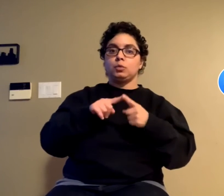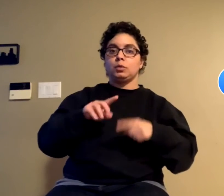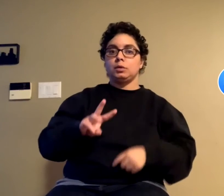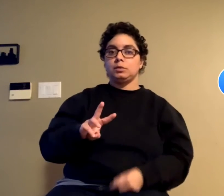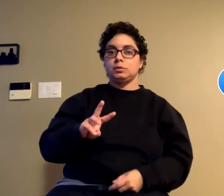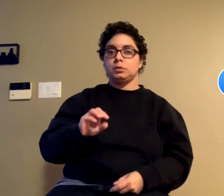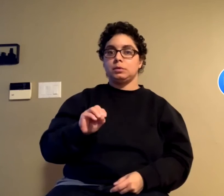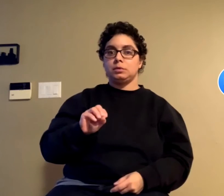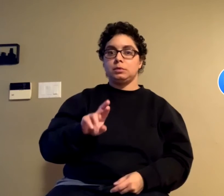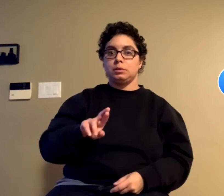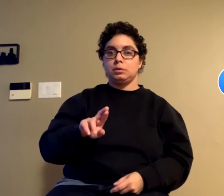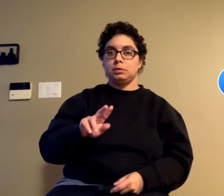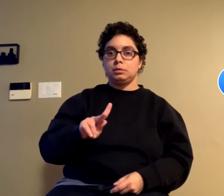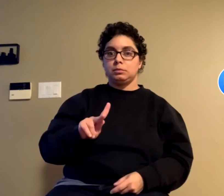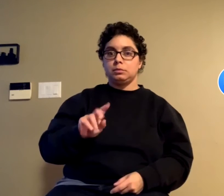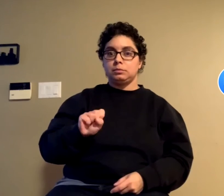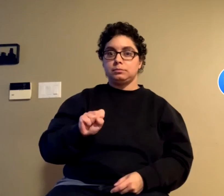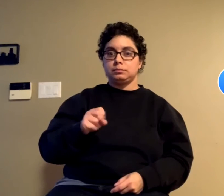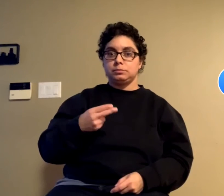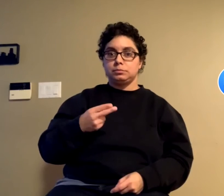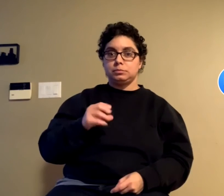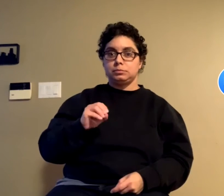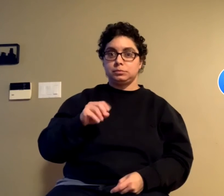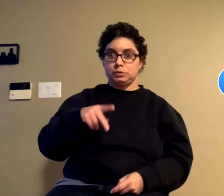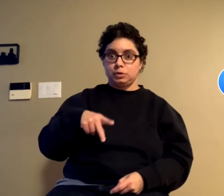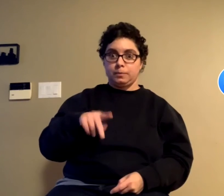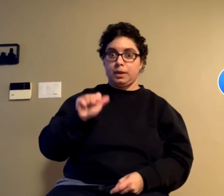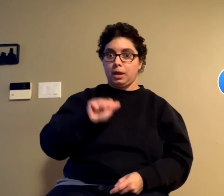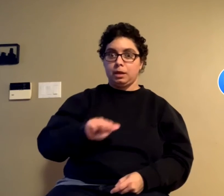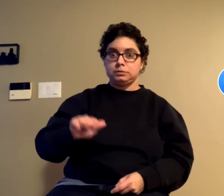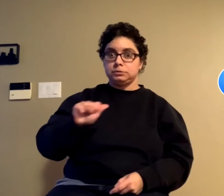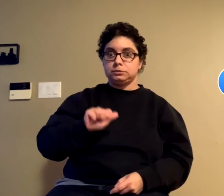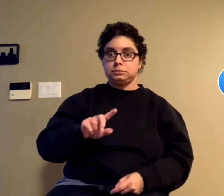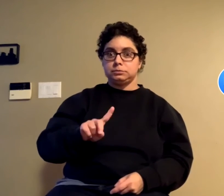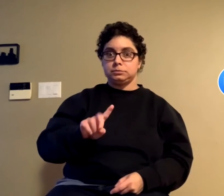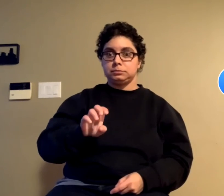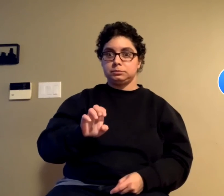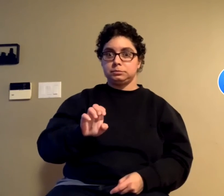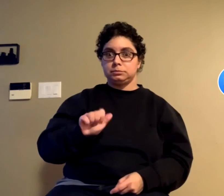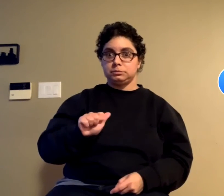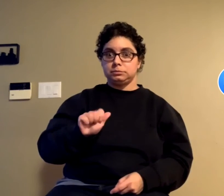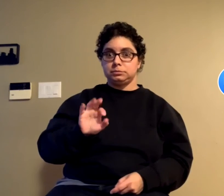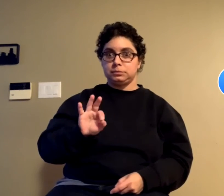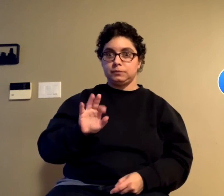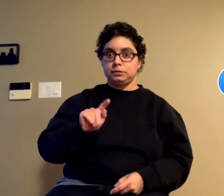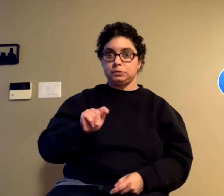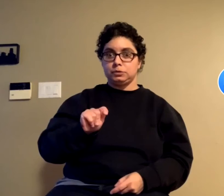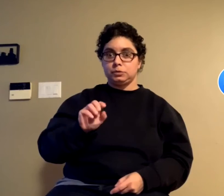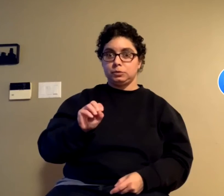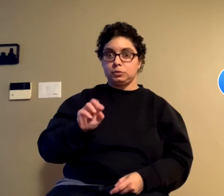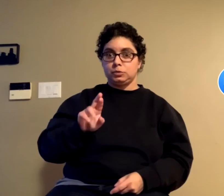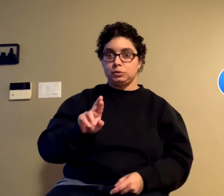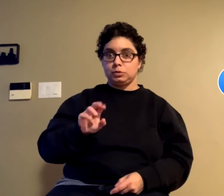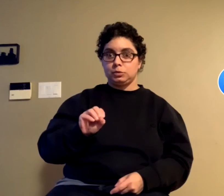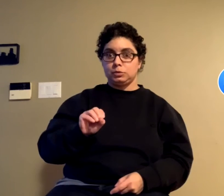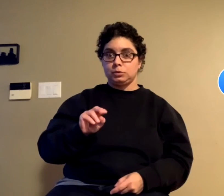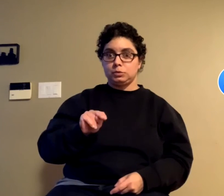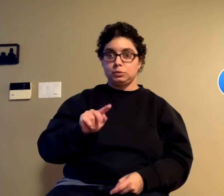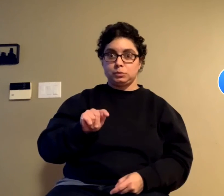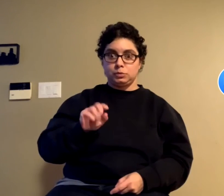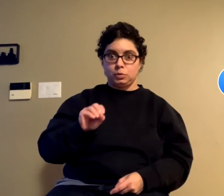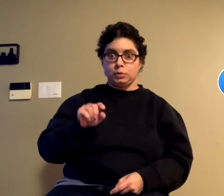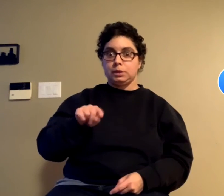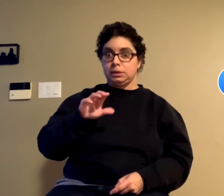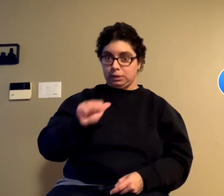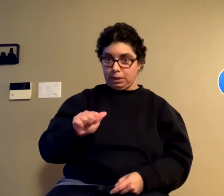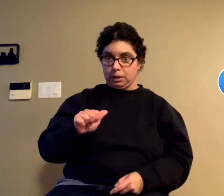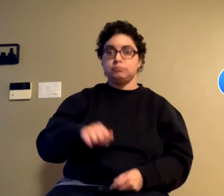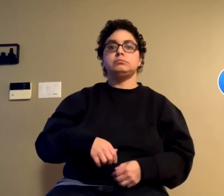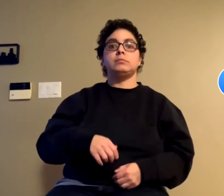workshop@deaftoronto.ca